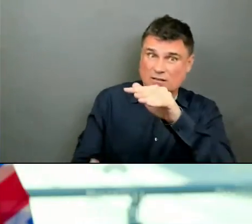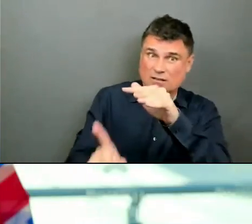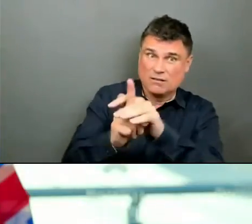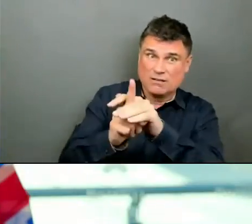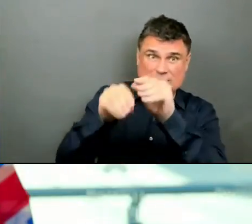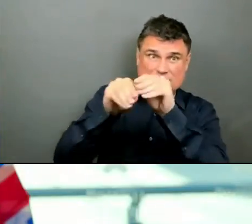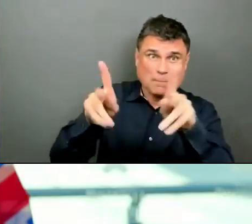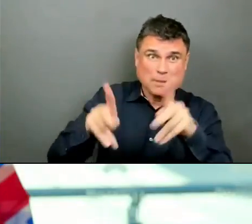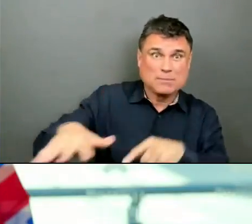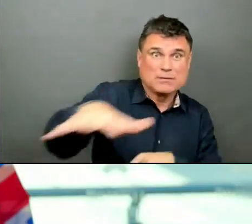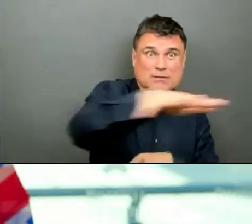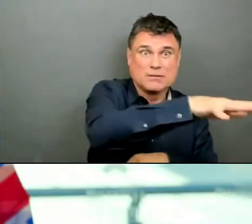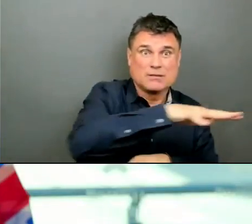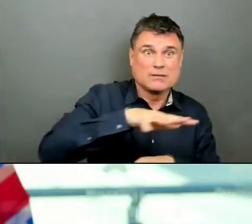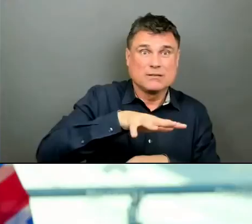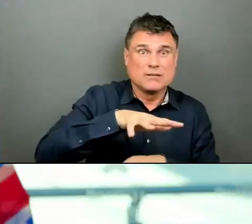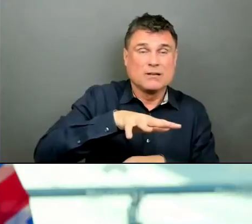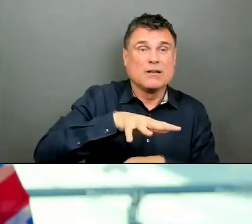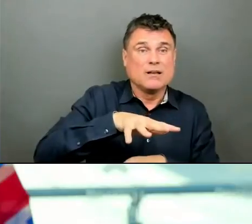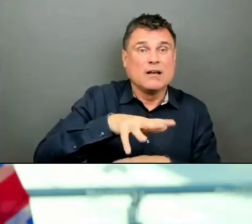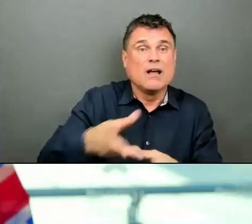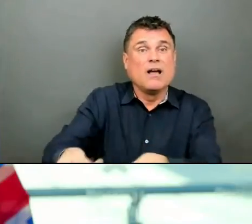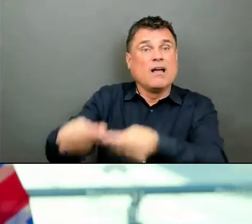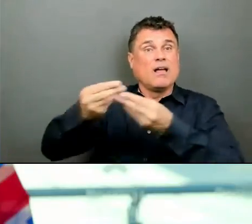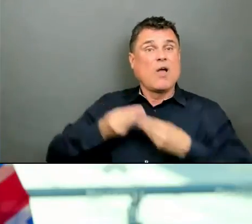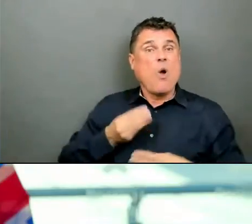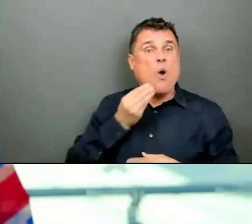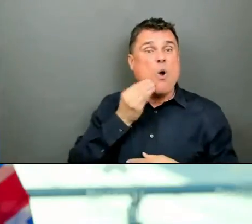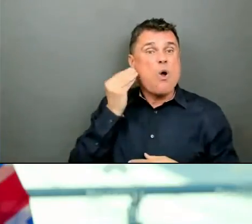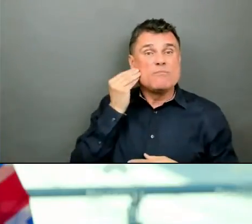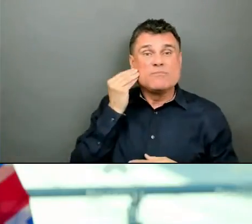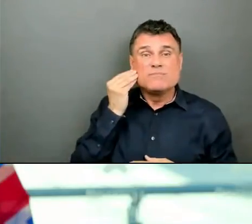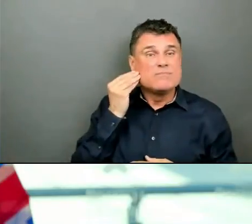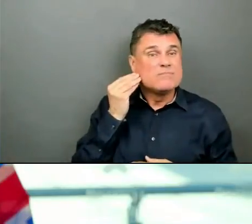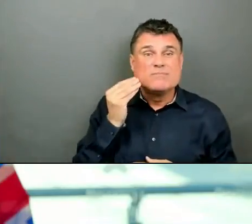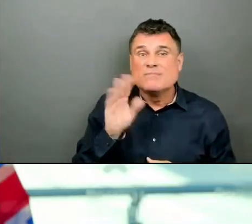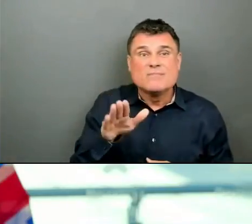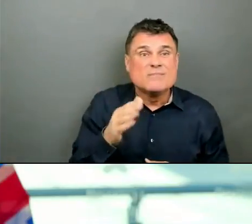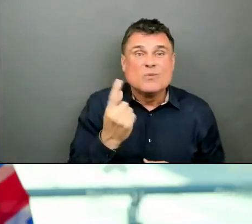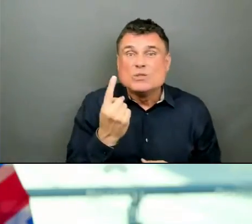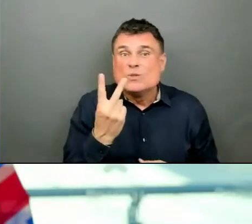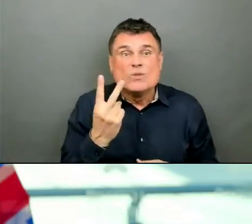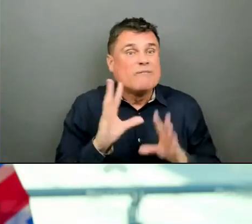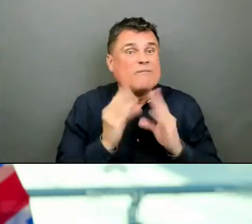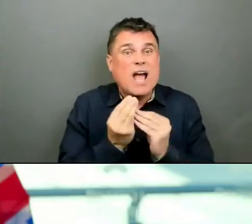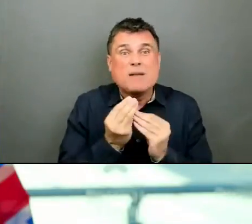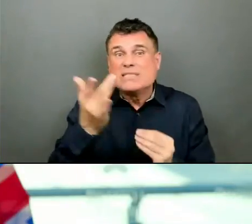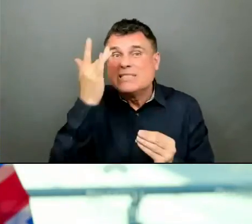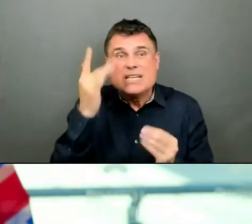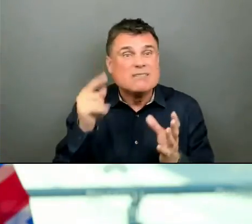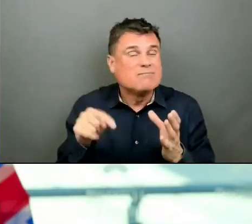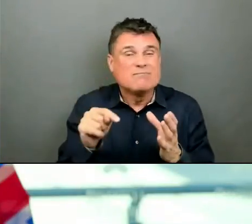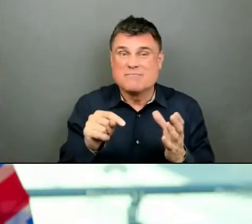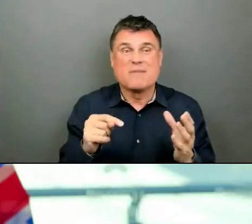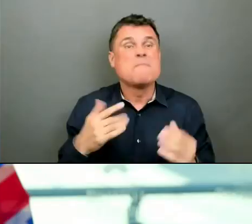one or two people in a family or a household that are getting sick right now, what we are seeing is